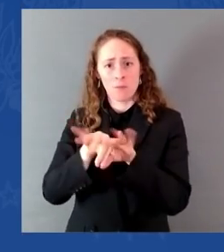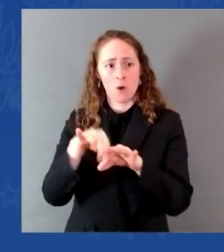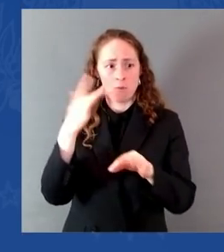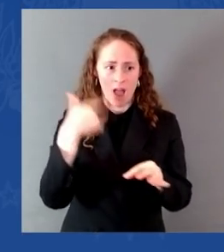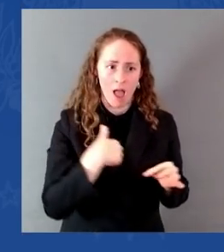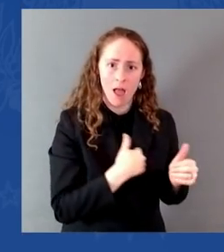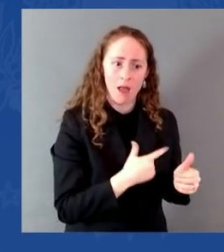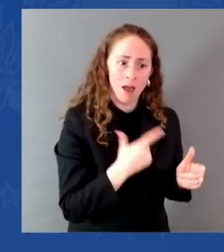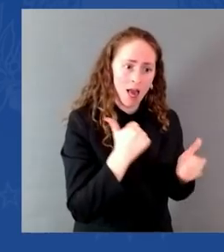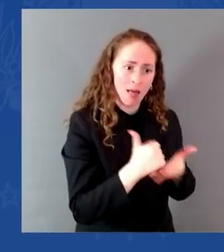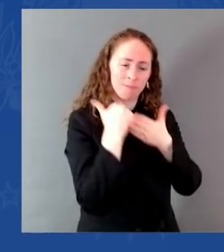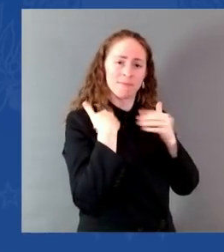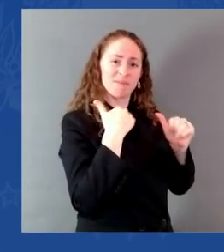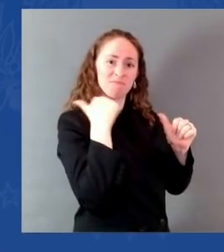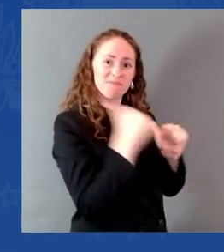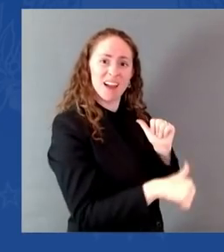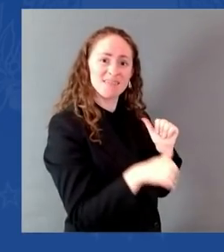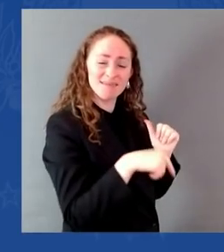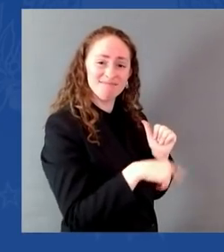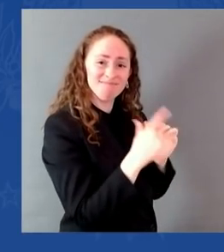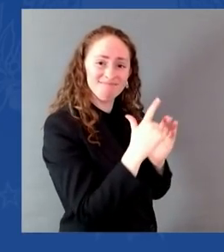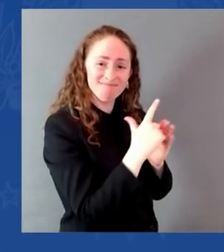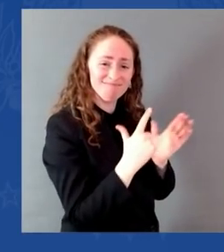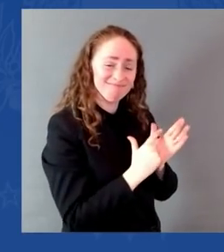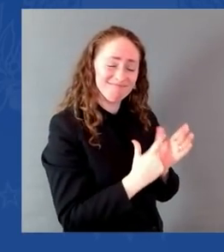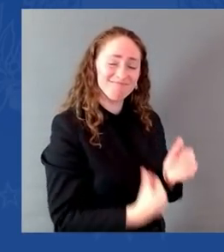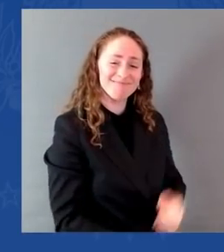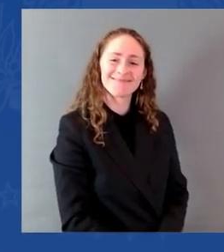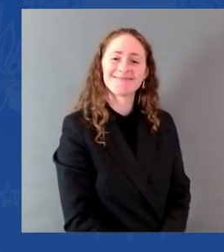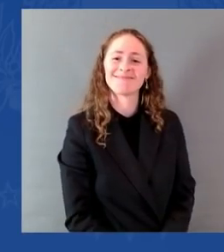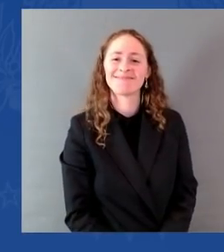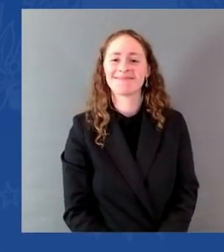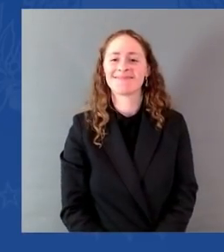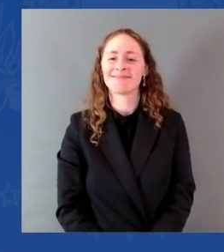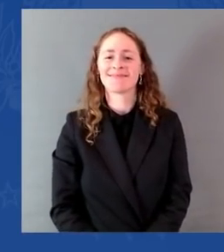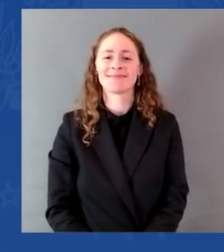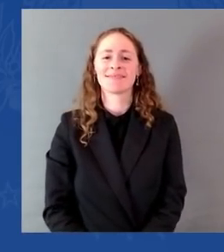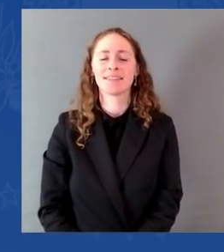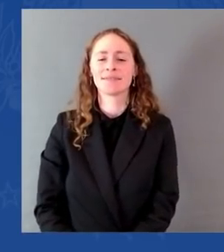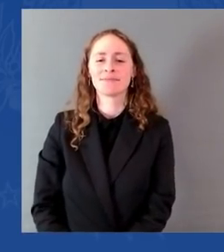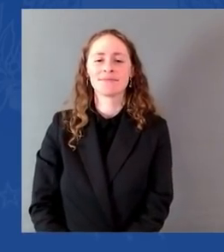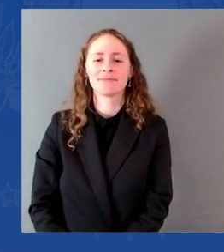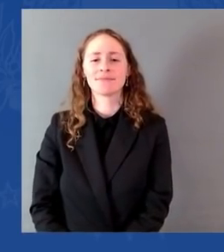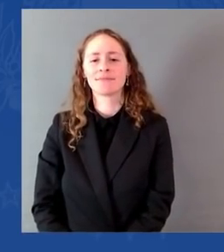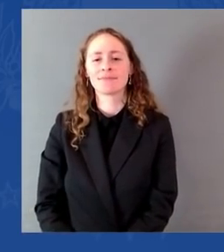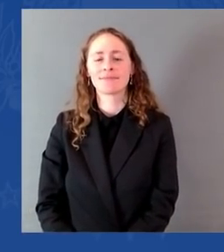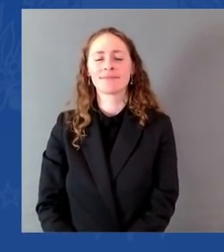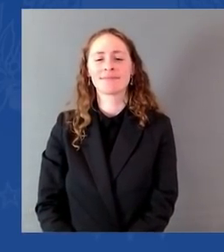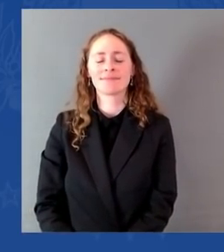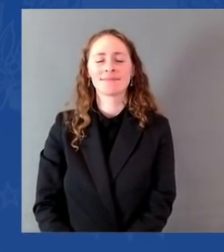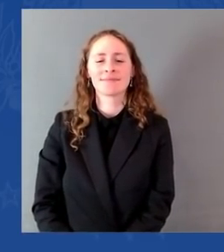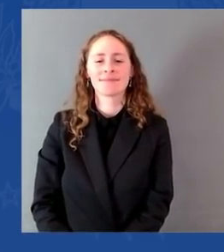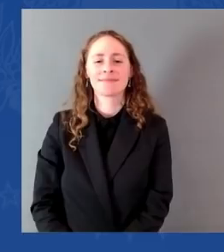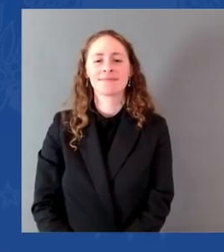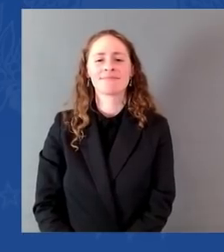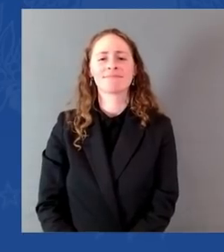And I also want to thank somebody else: Roy Blunt. He couldn't be here today, but he was an important part of the bipartisan effort to get the infrastructure passed.